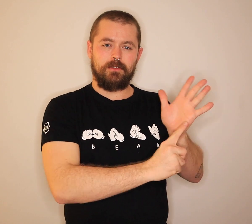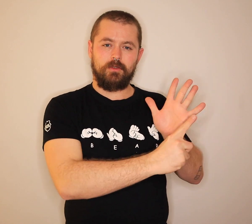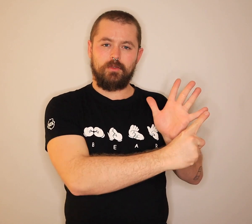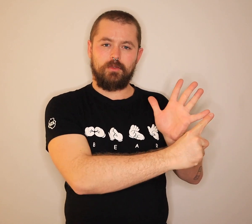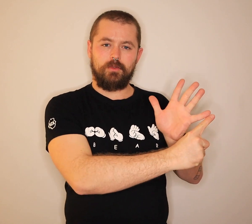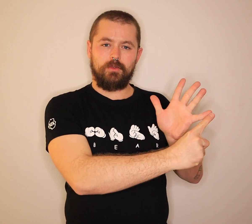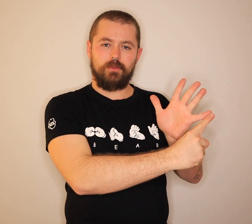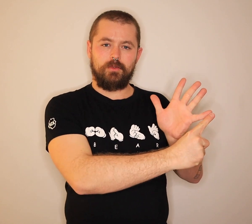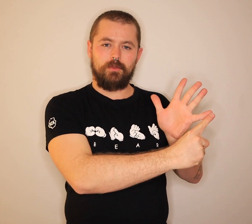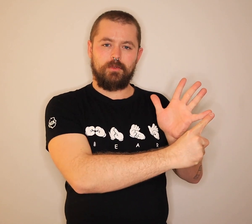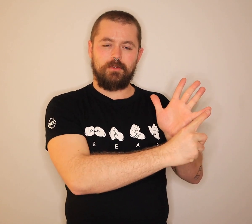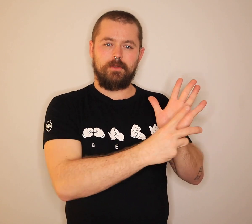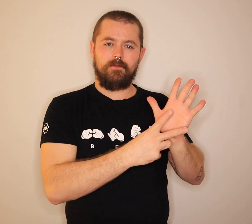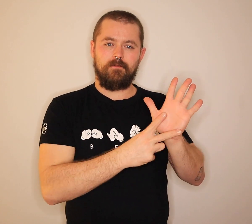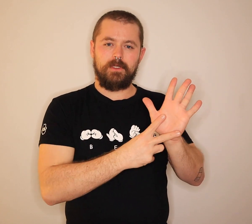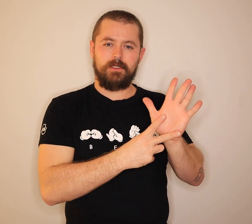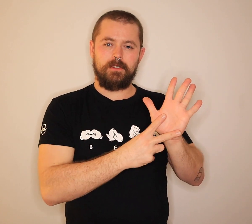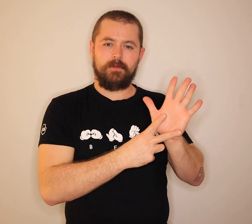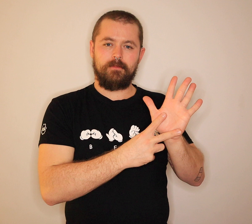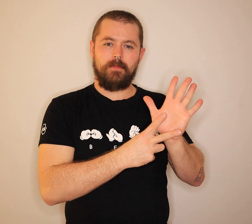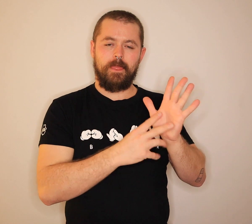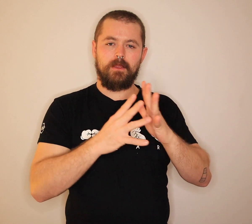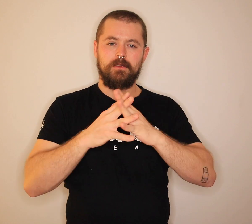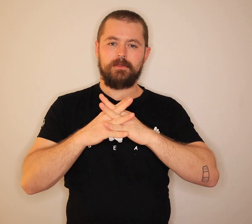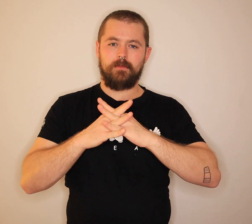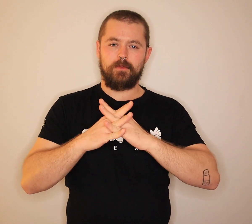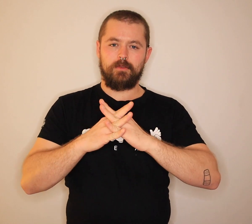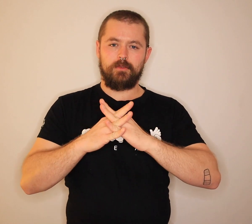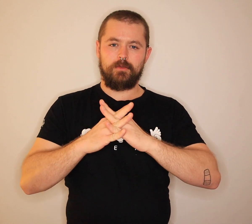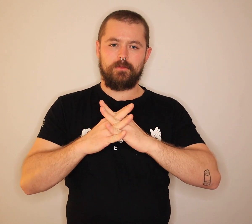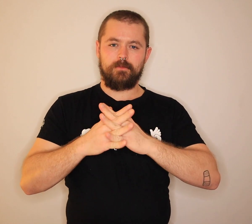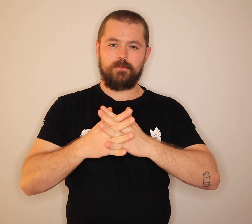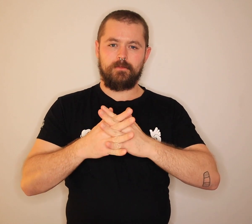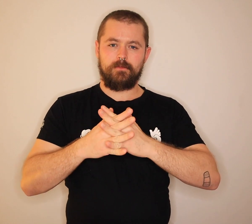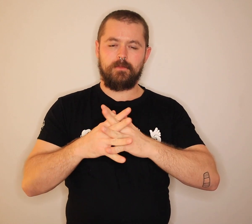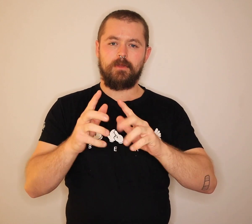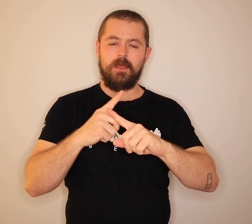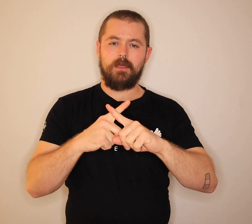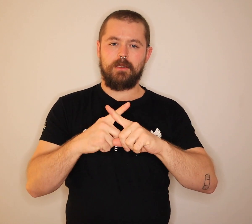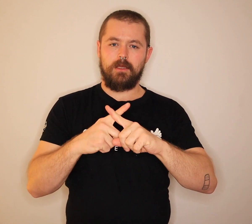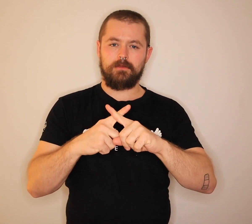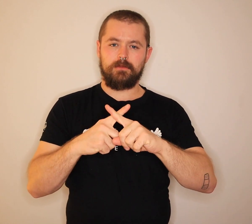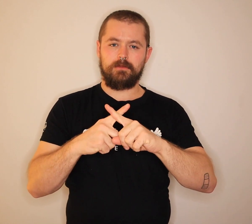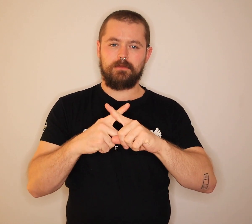Fingerspelling: U... V... W... X...